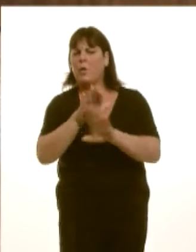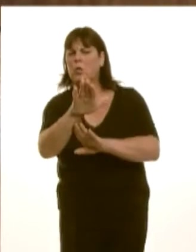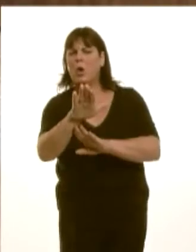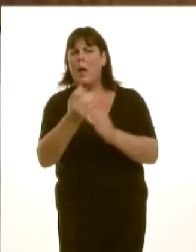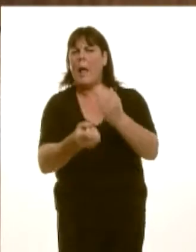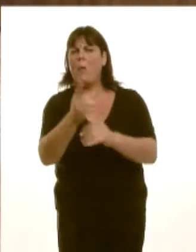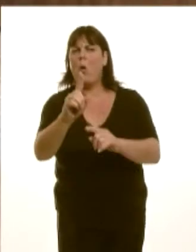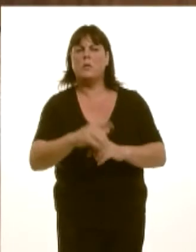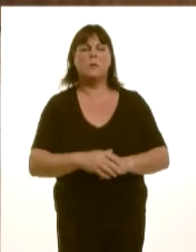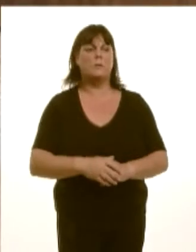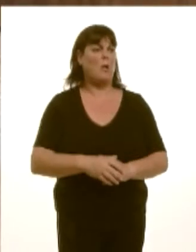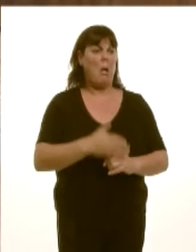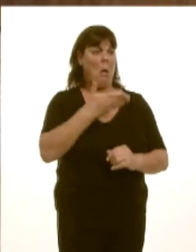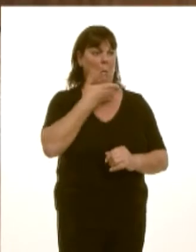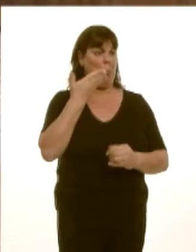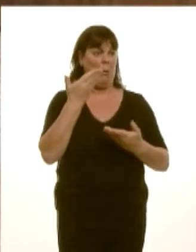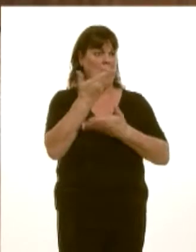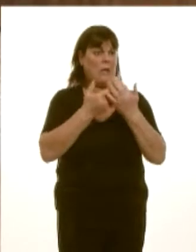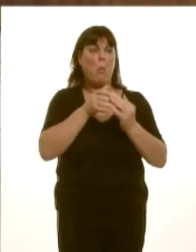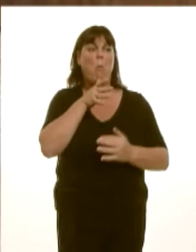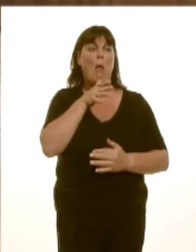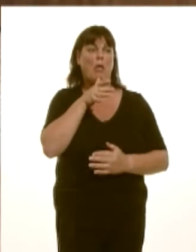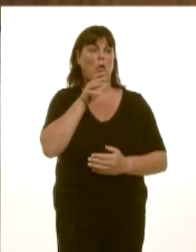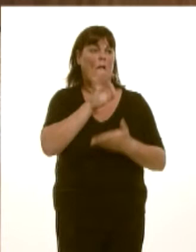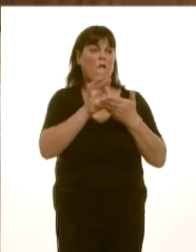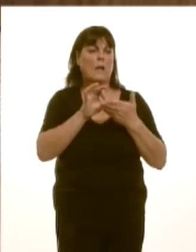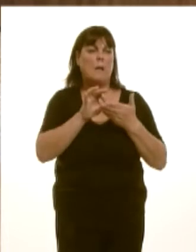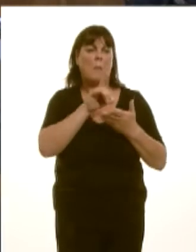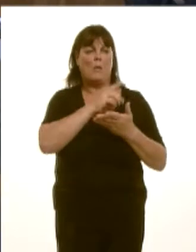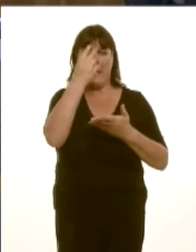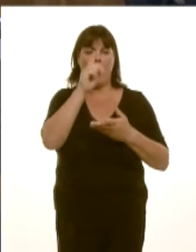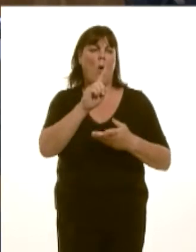Carwyn Jones: There have been no discussions with the Welsh office—I can promise him that. It is the Wales Office.